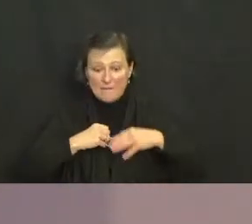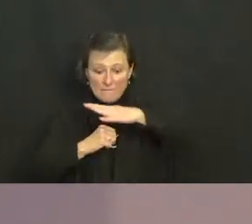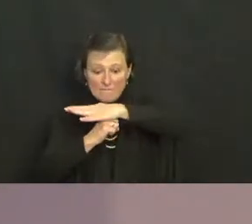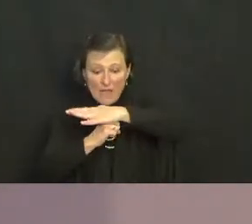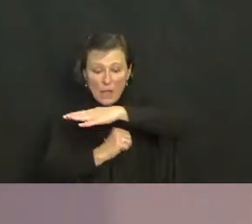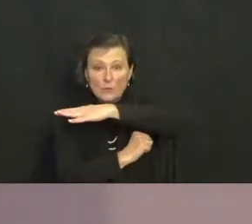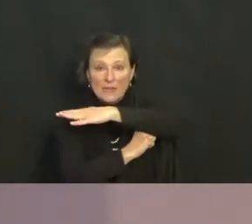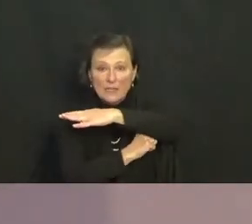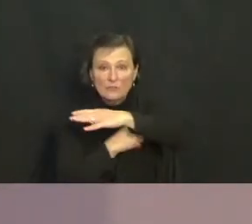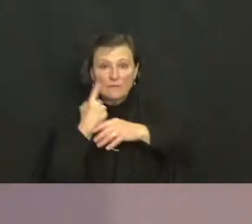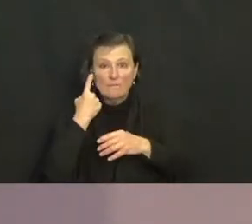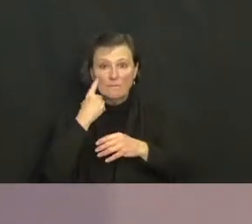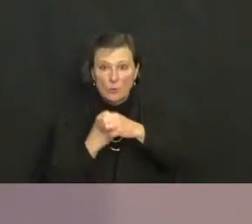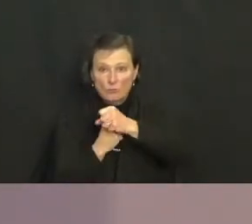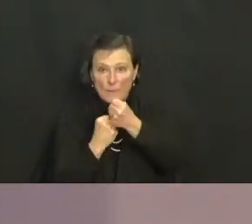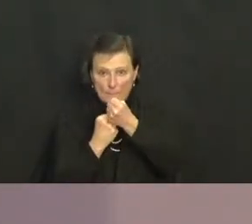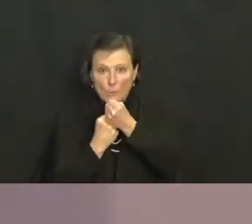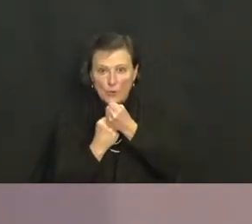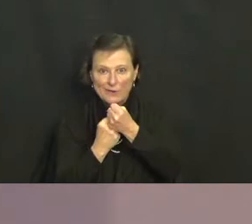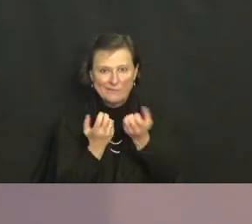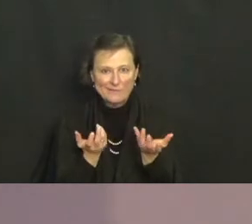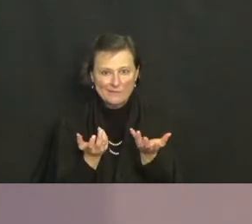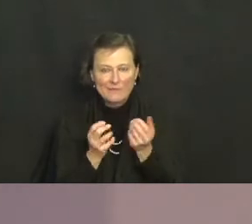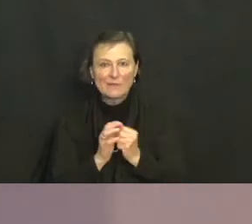to support it.